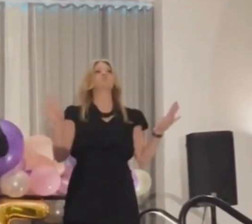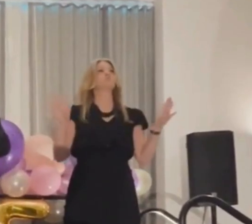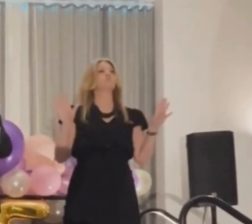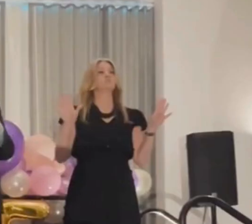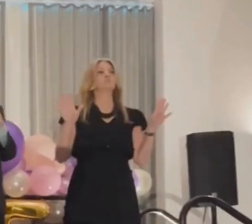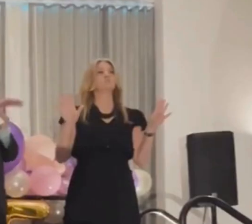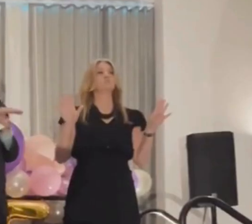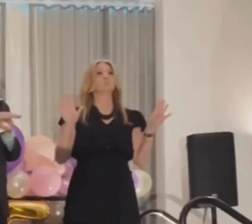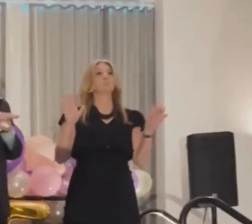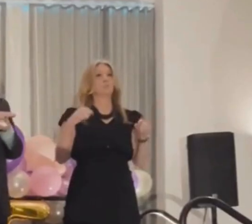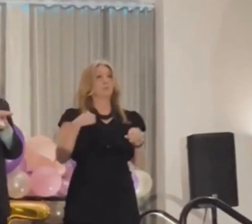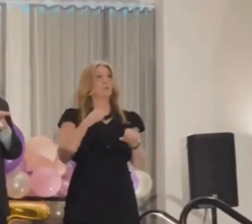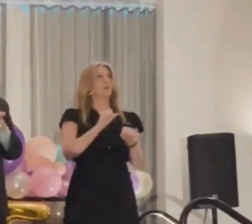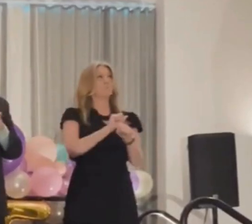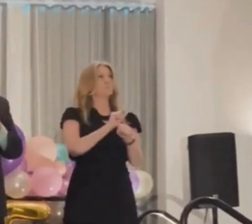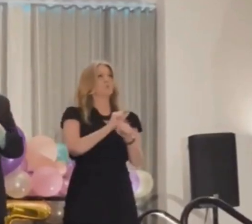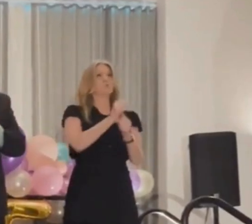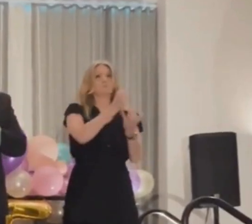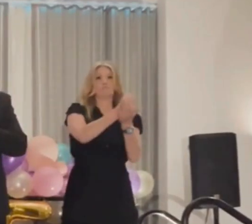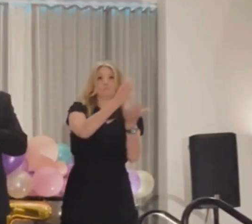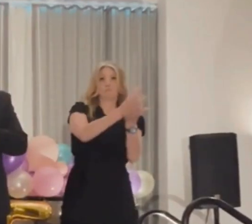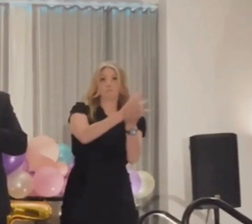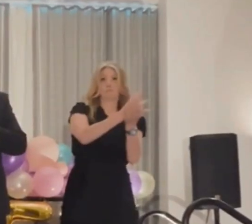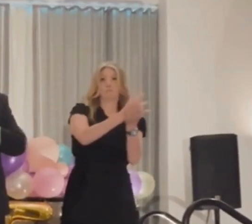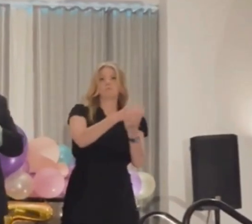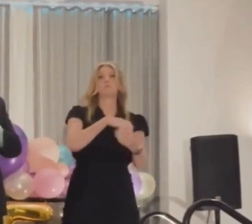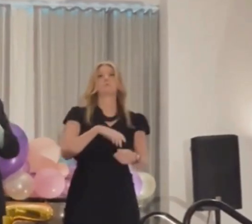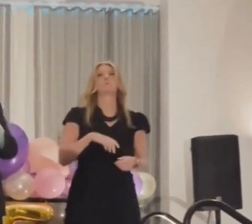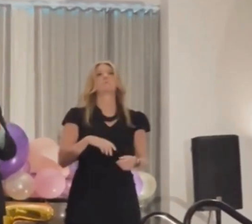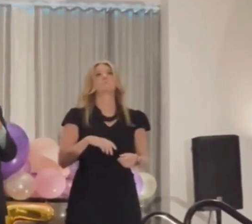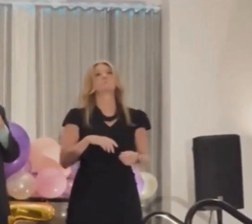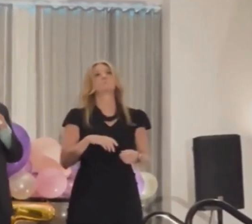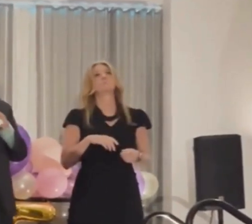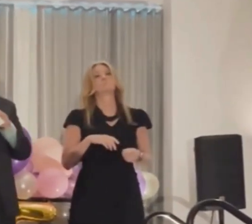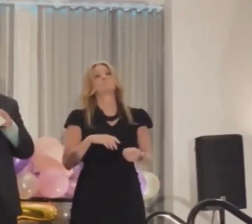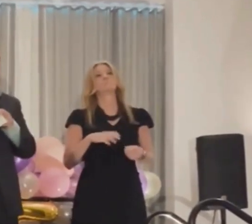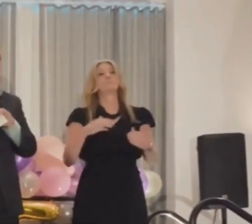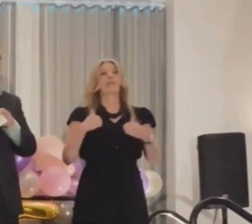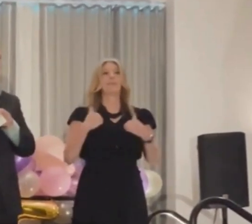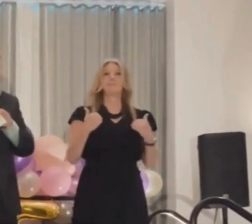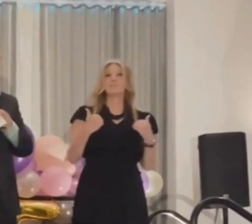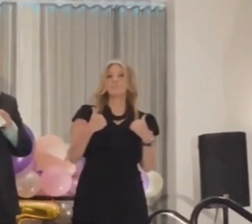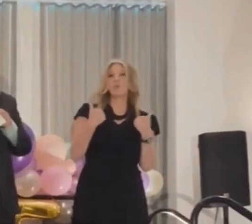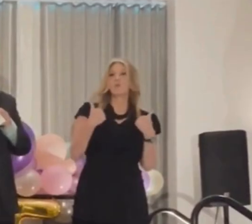I'm working as a social worker I have a young family